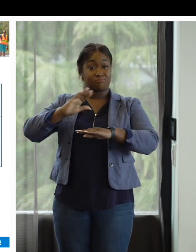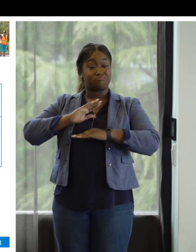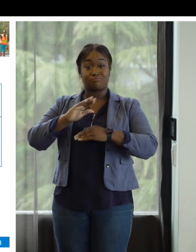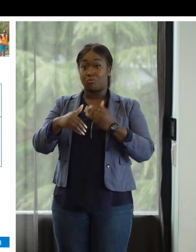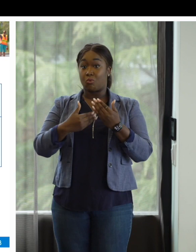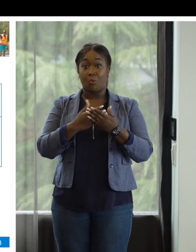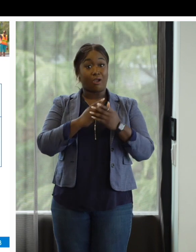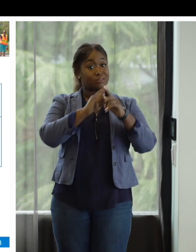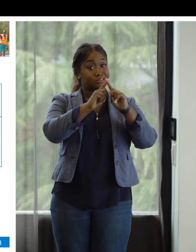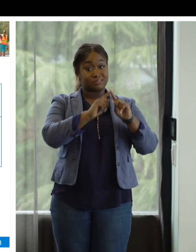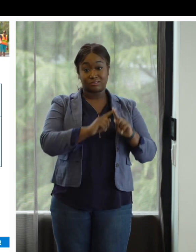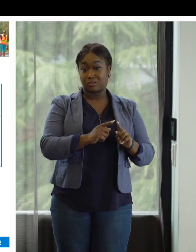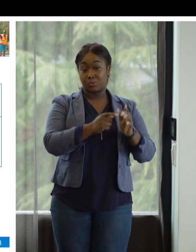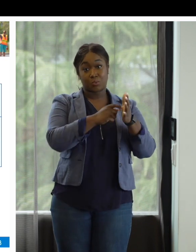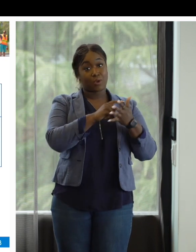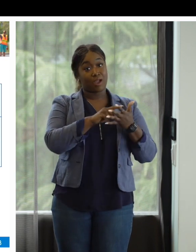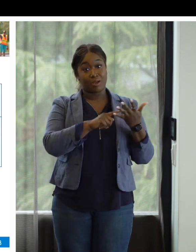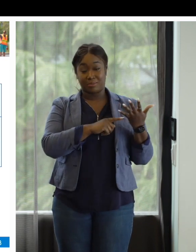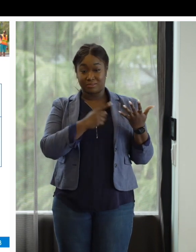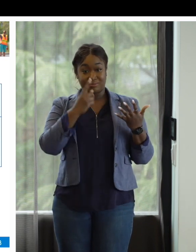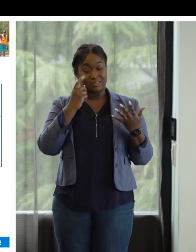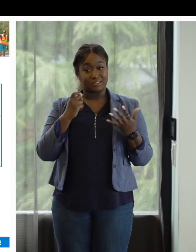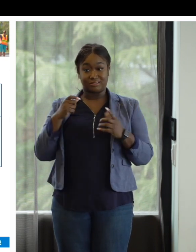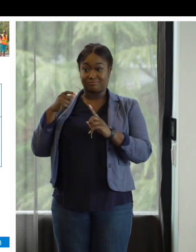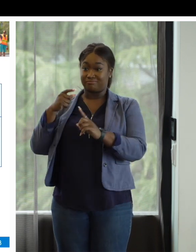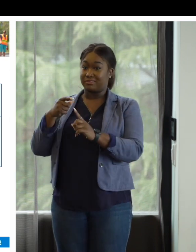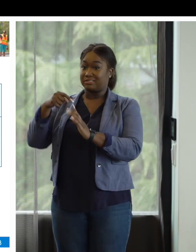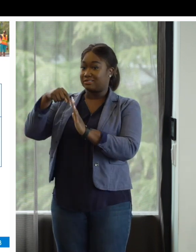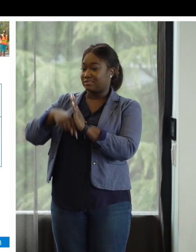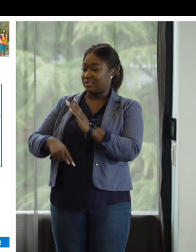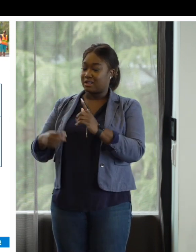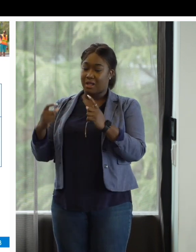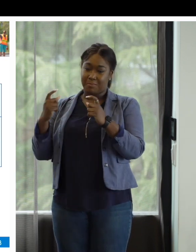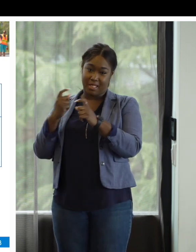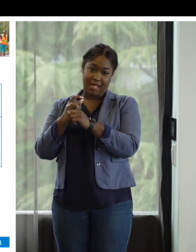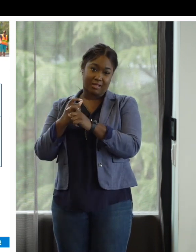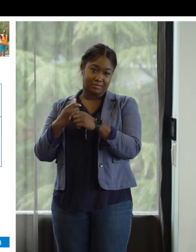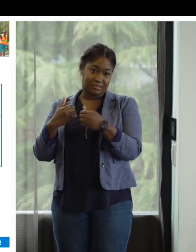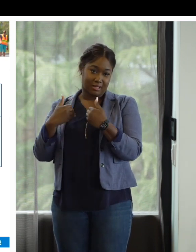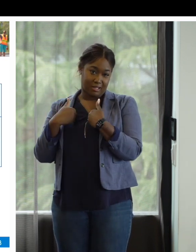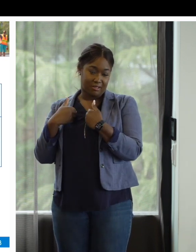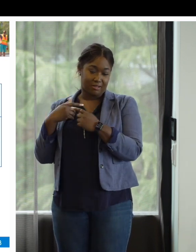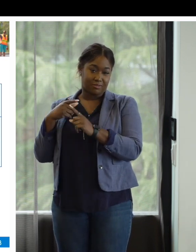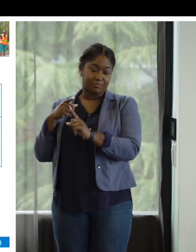requirements. It becomes very complex and so we need